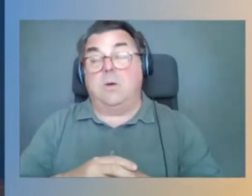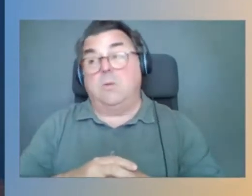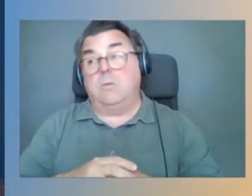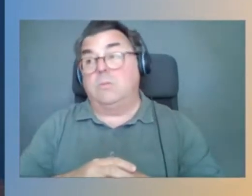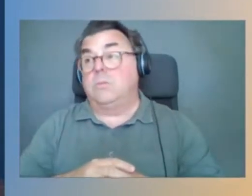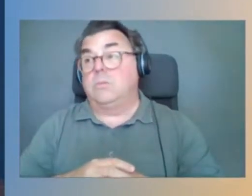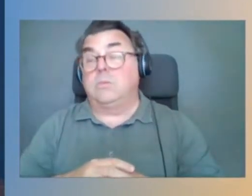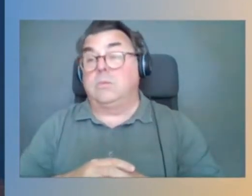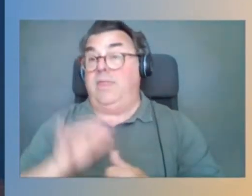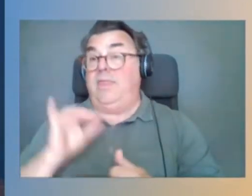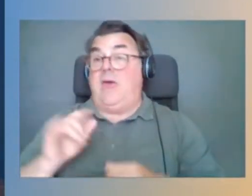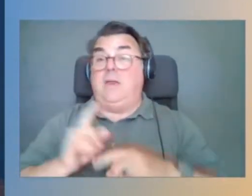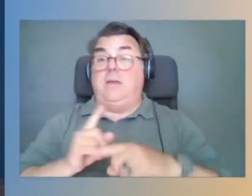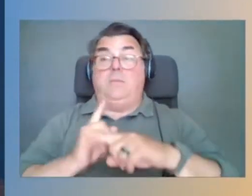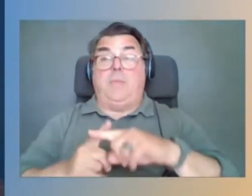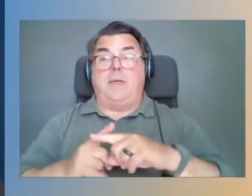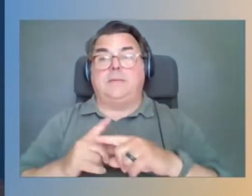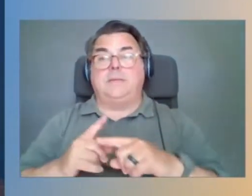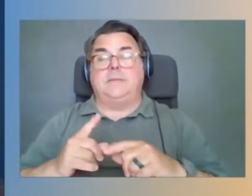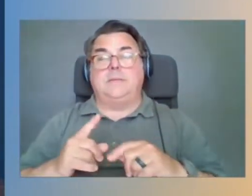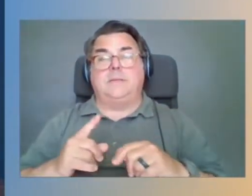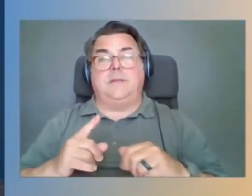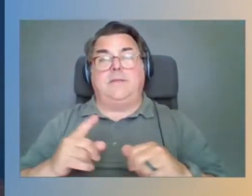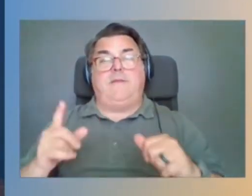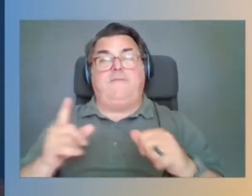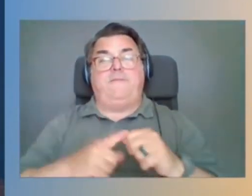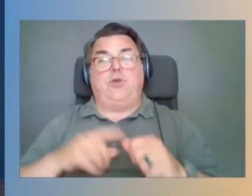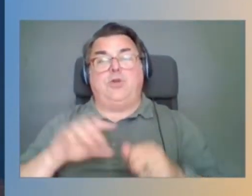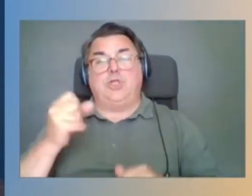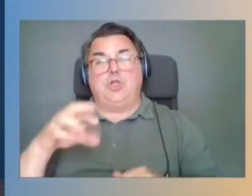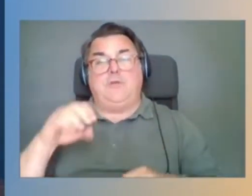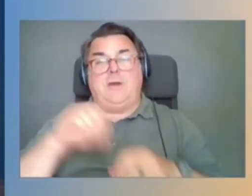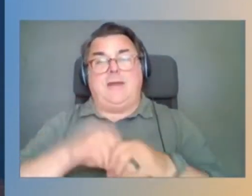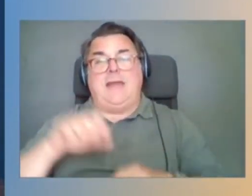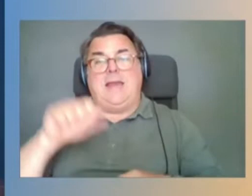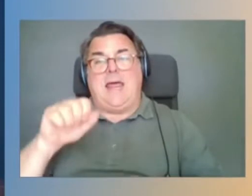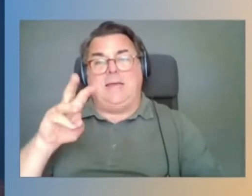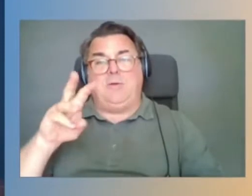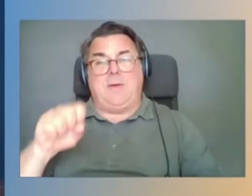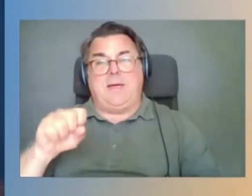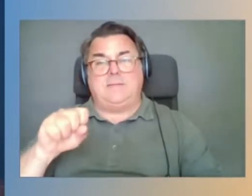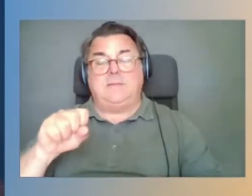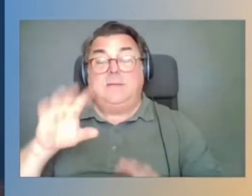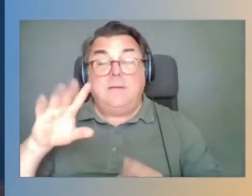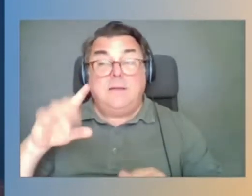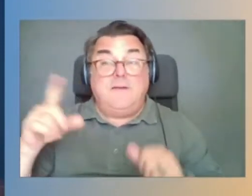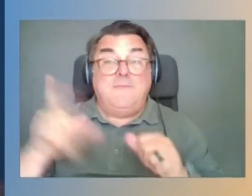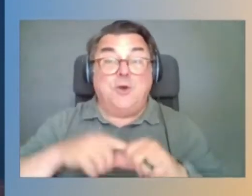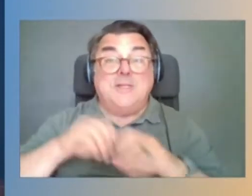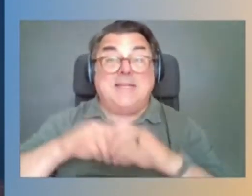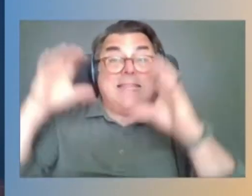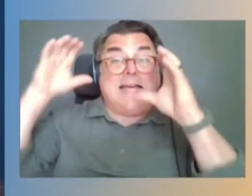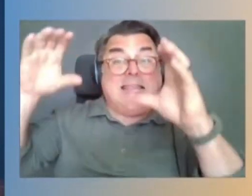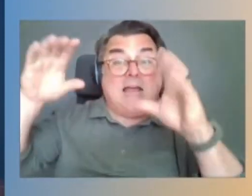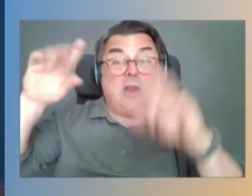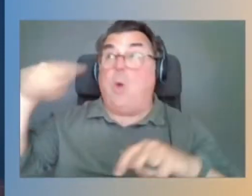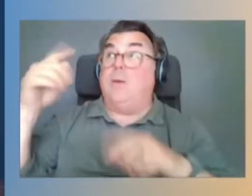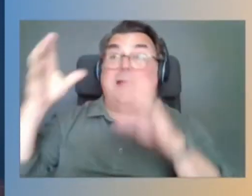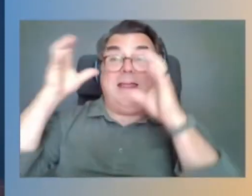the first server in our AWS feed. In fact, the first in the cloud and the only in the cloud to support DDR5 memory,